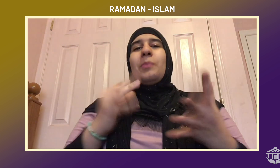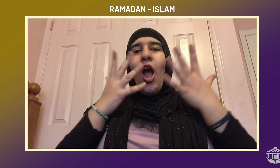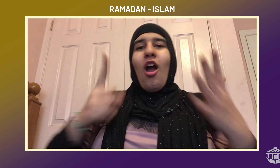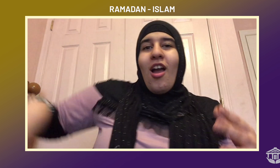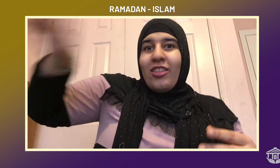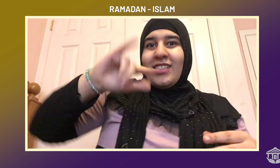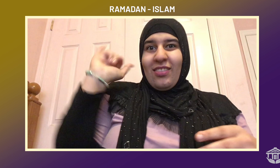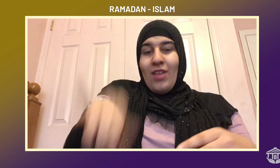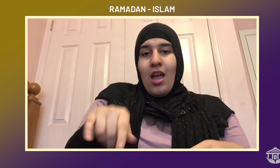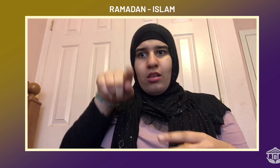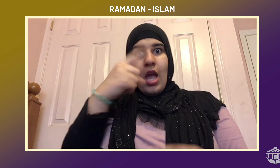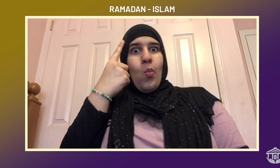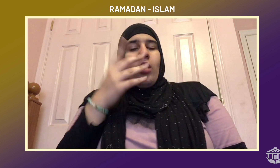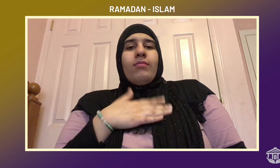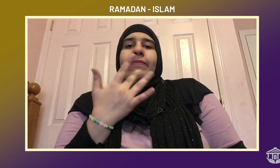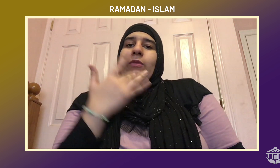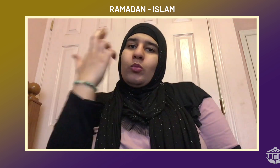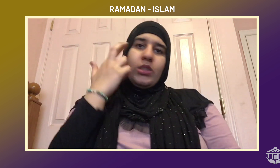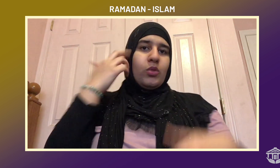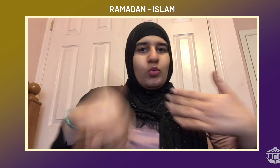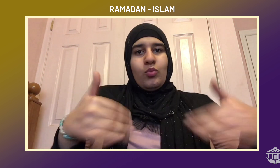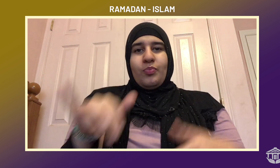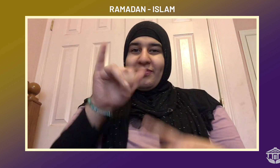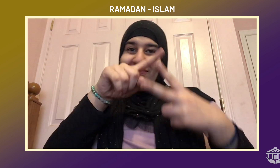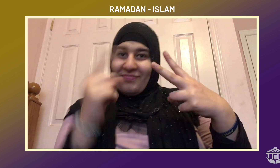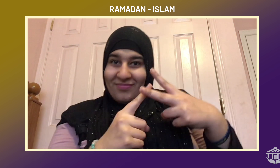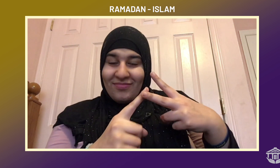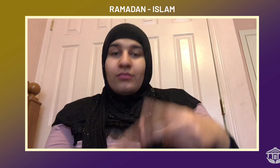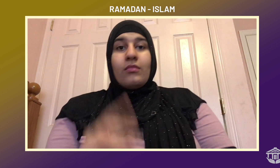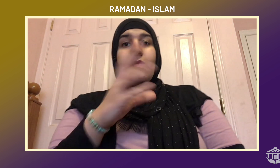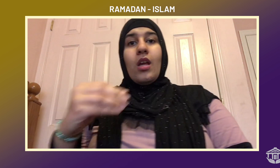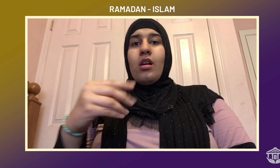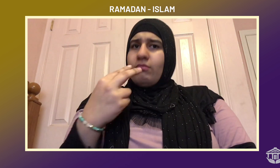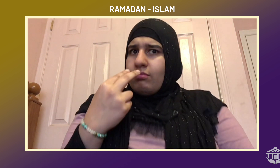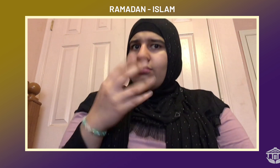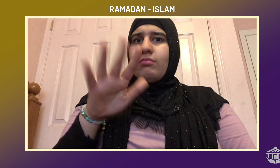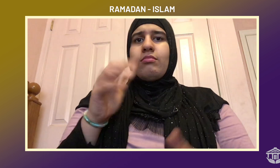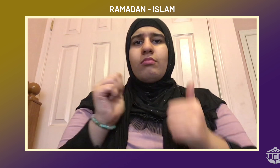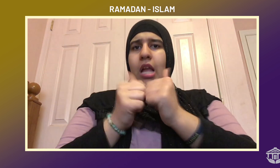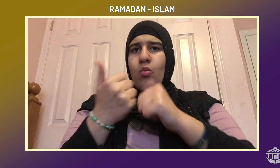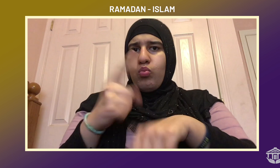lives and others and be an inspiration too. That is one of my favorite things about Ramadan.